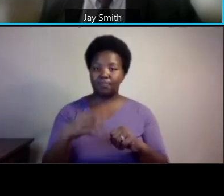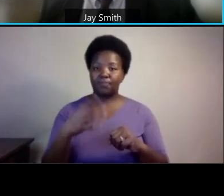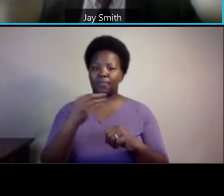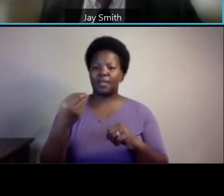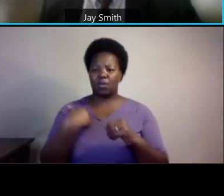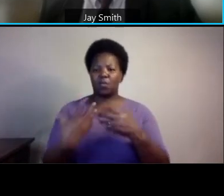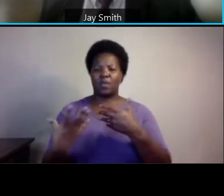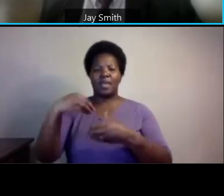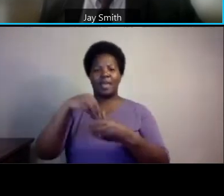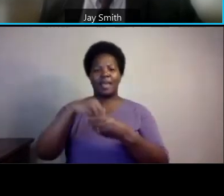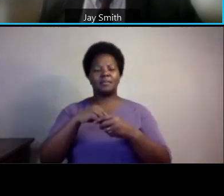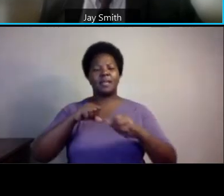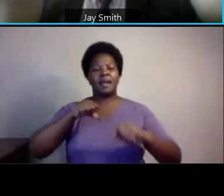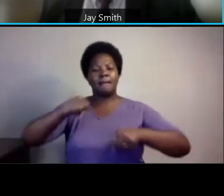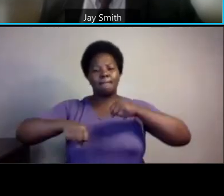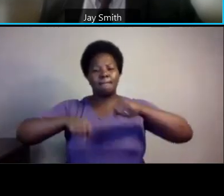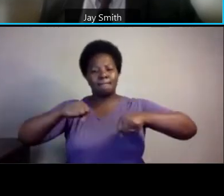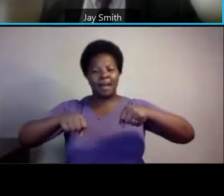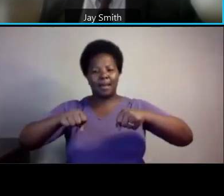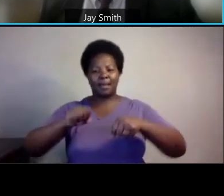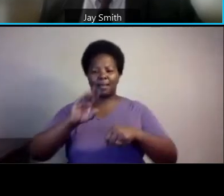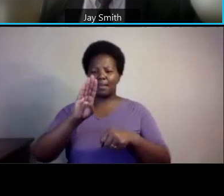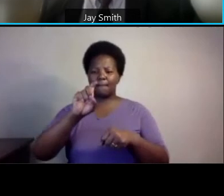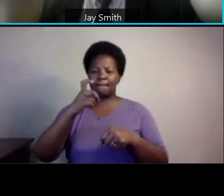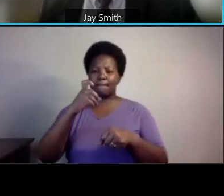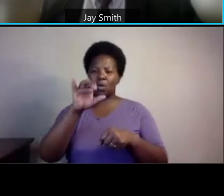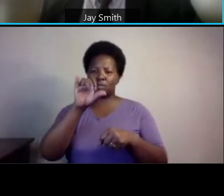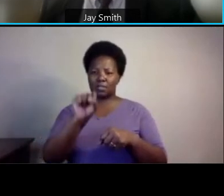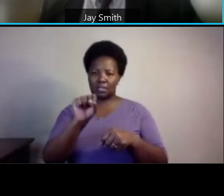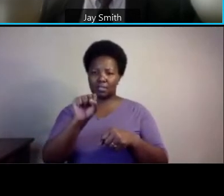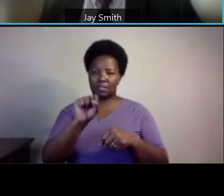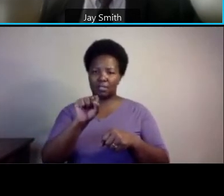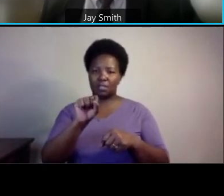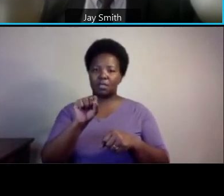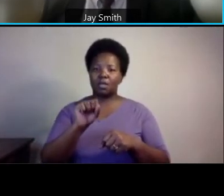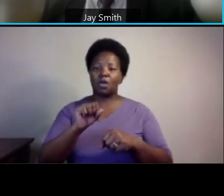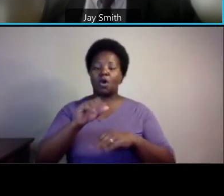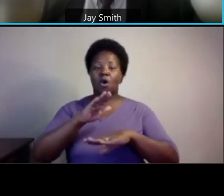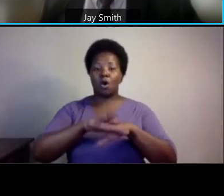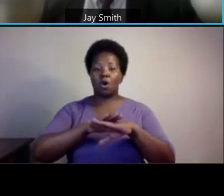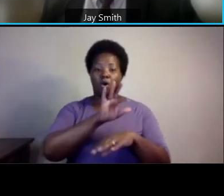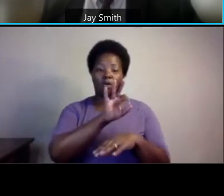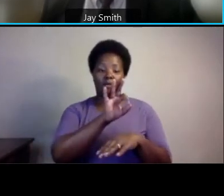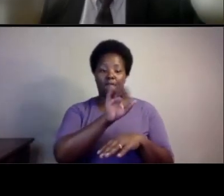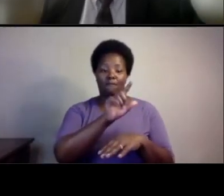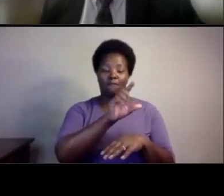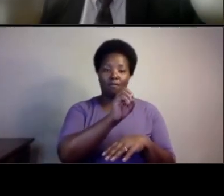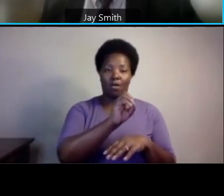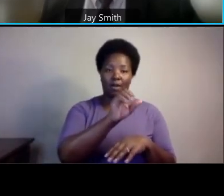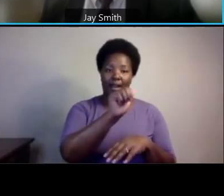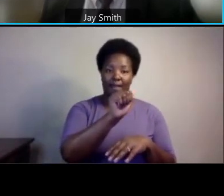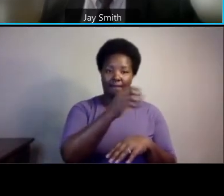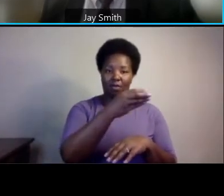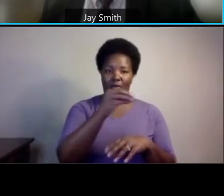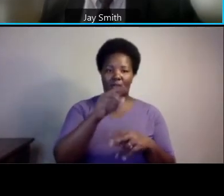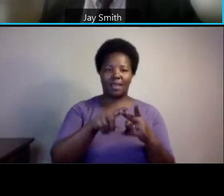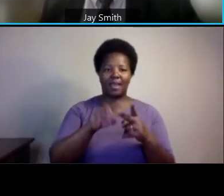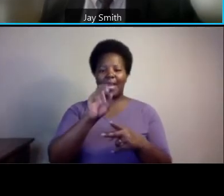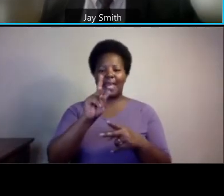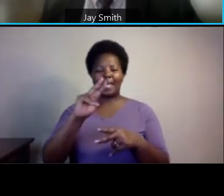bike areas at eckington 1st street and florida avenue we we extended to protected bike lanes